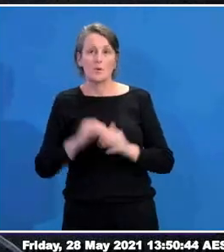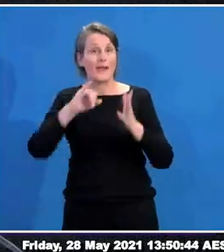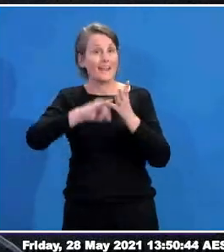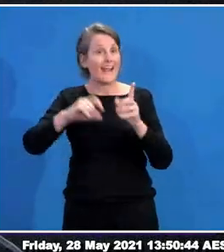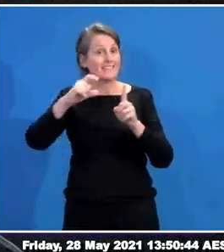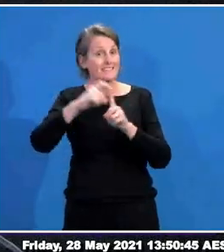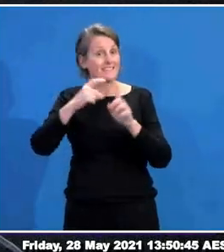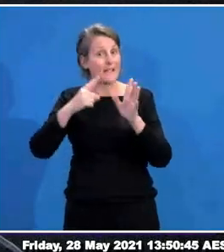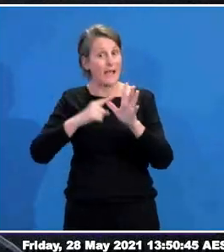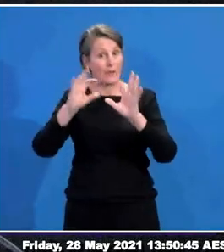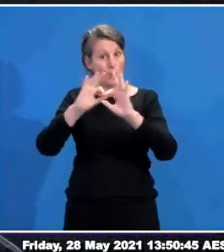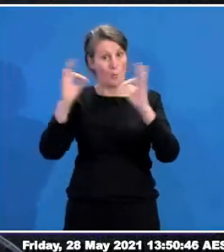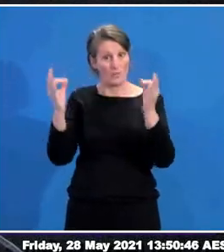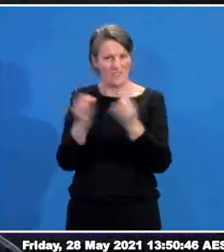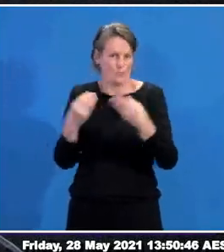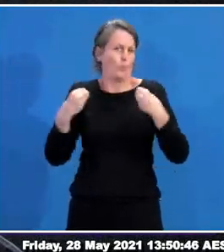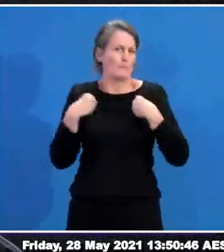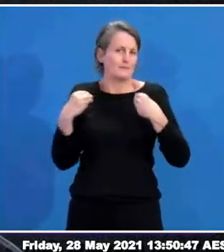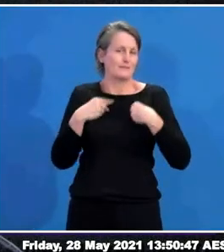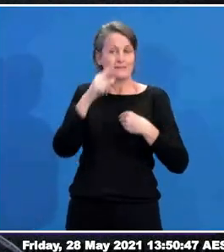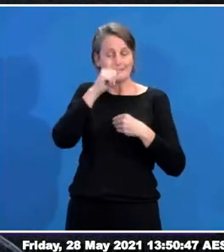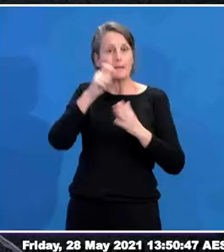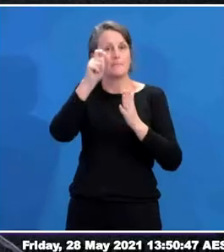build a property or a set of properties.